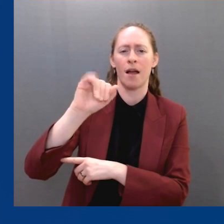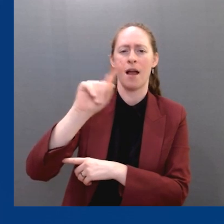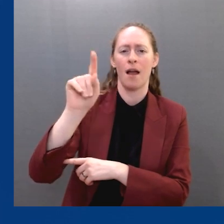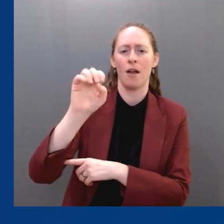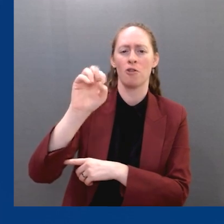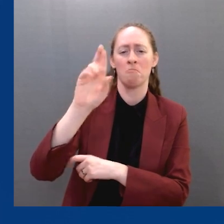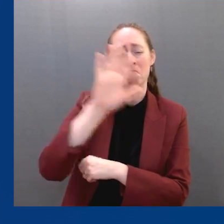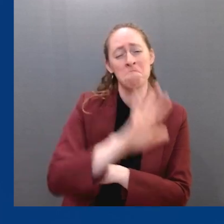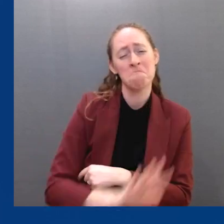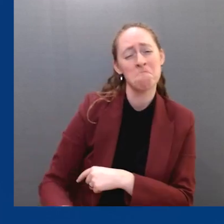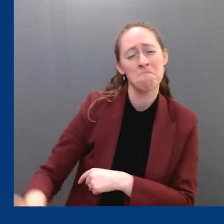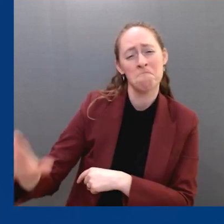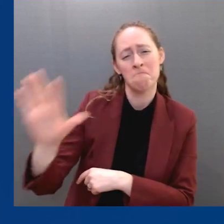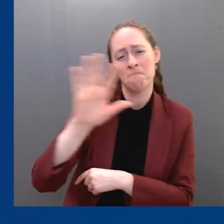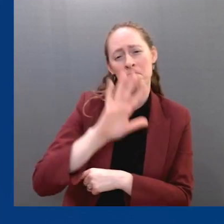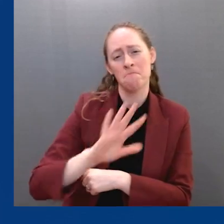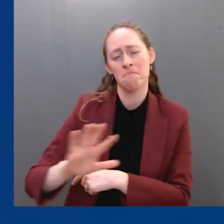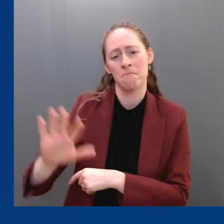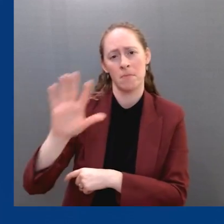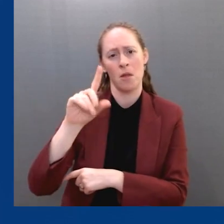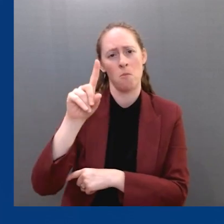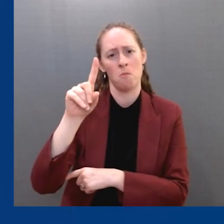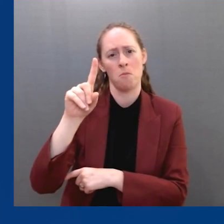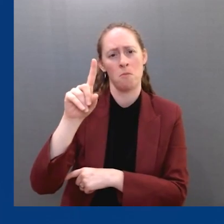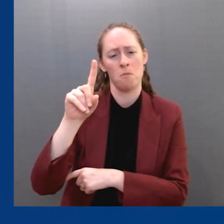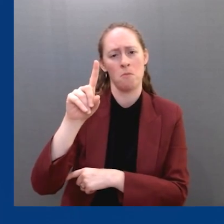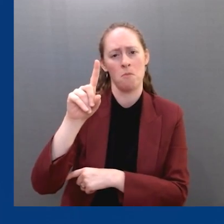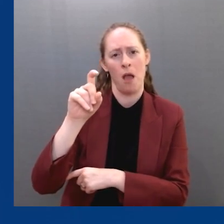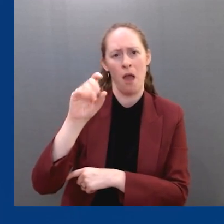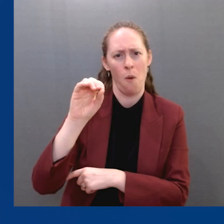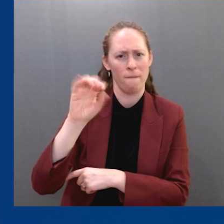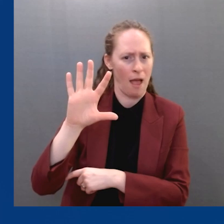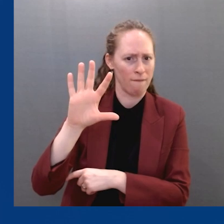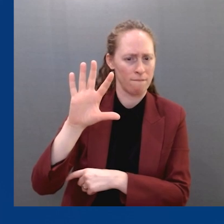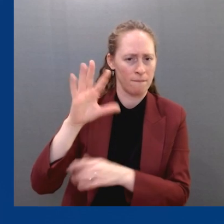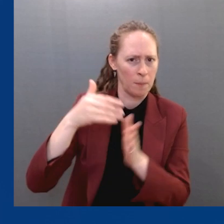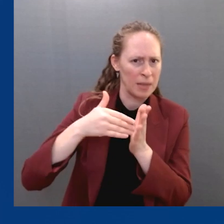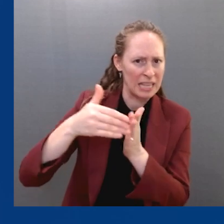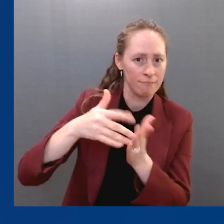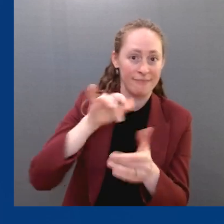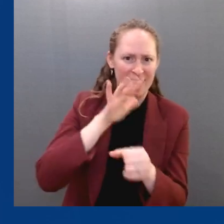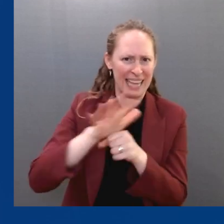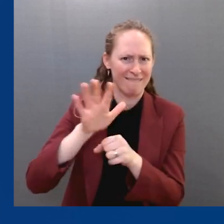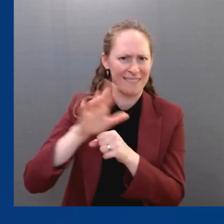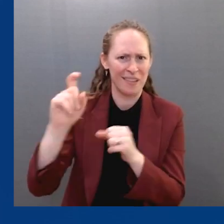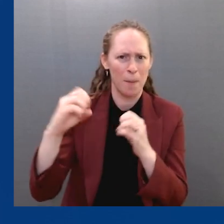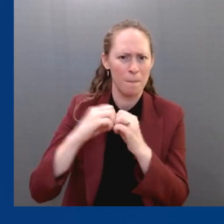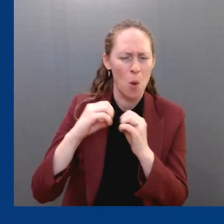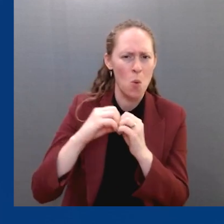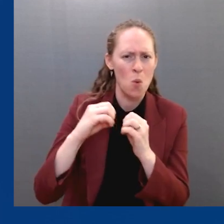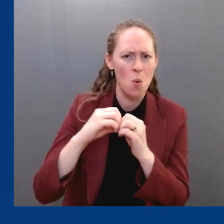Obviously, that will not be enough for all Americans. We are continue to think about other orders talking to other companies.